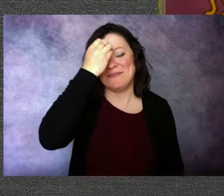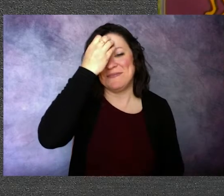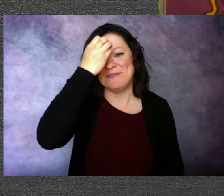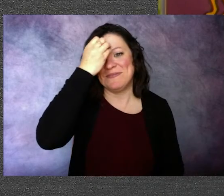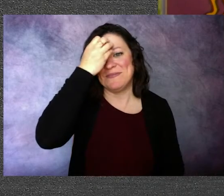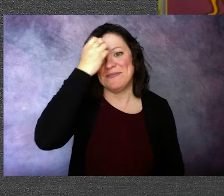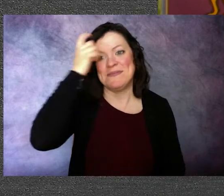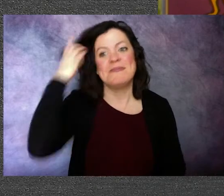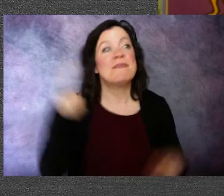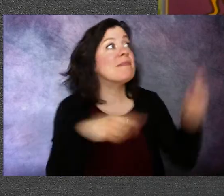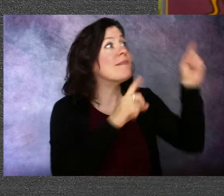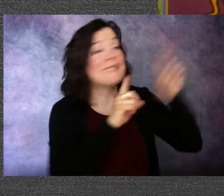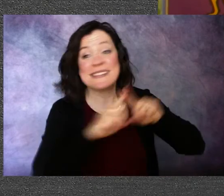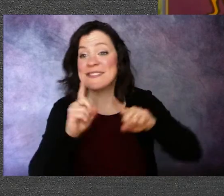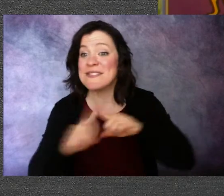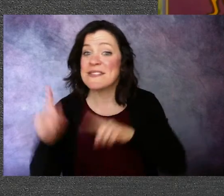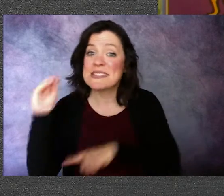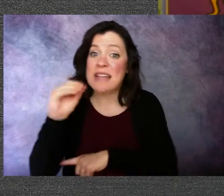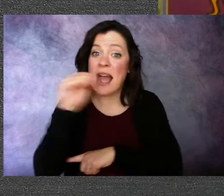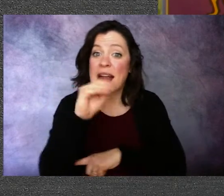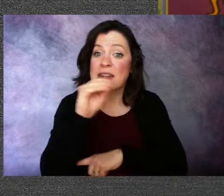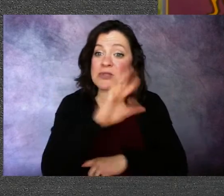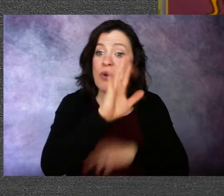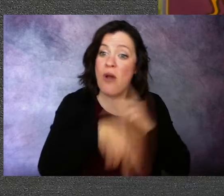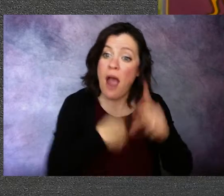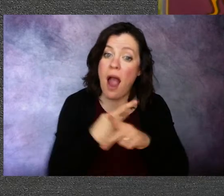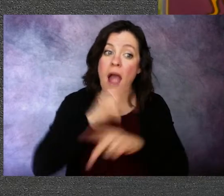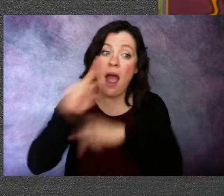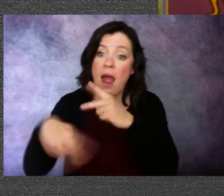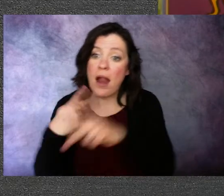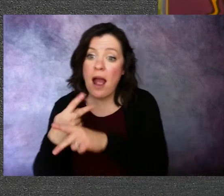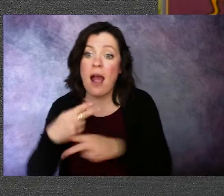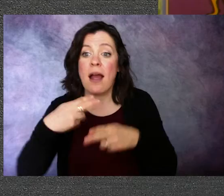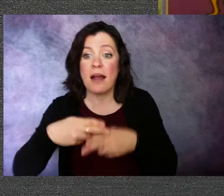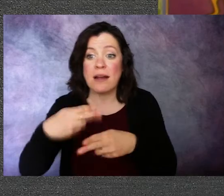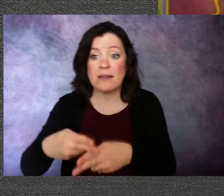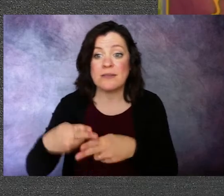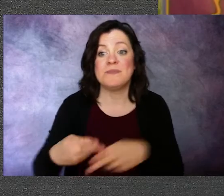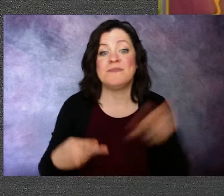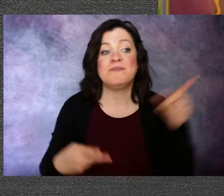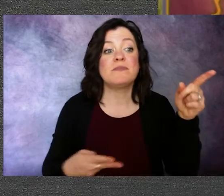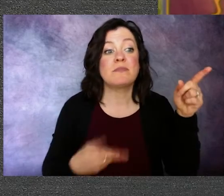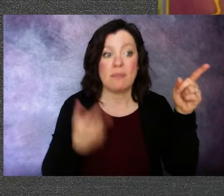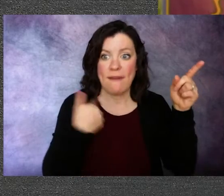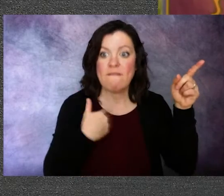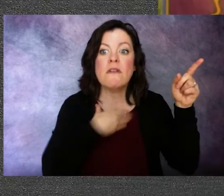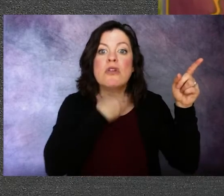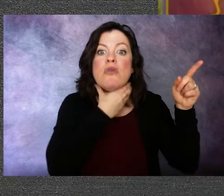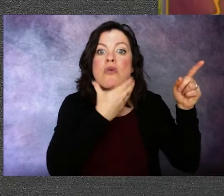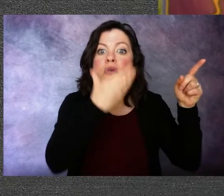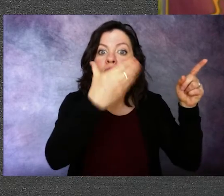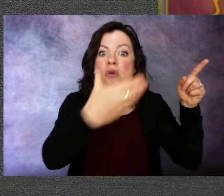Here's a bunch of different types of dinosaurs that we just talked about. Apatosaurus, some of them have long necks.